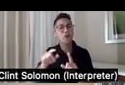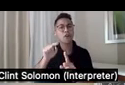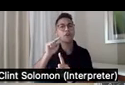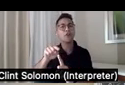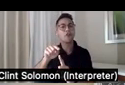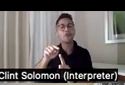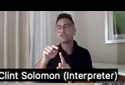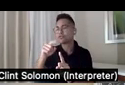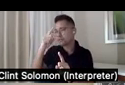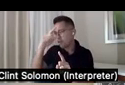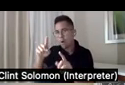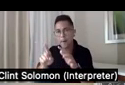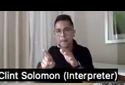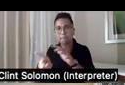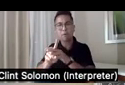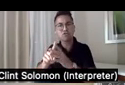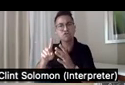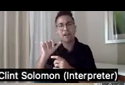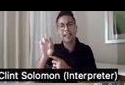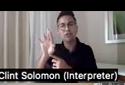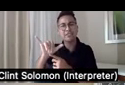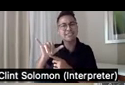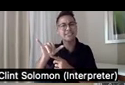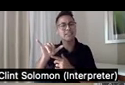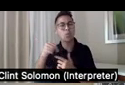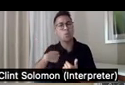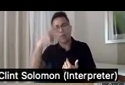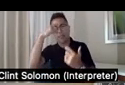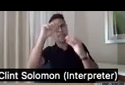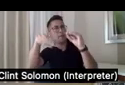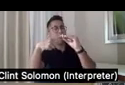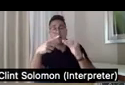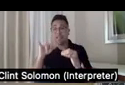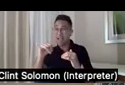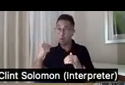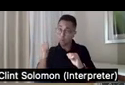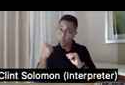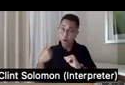emergent literacy which is a stage that we all go through and for quite an extended period of time